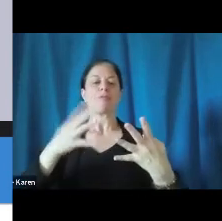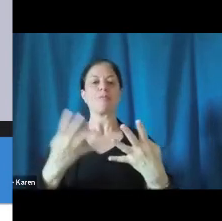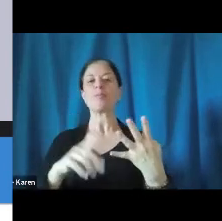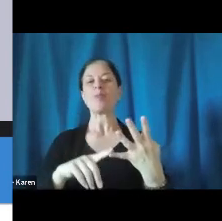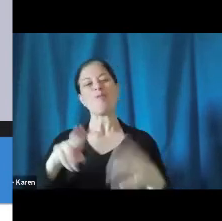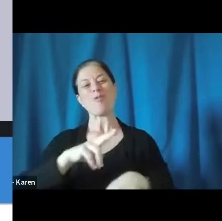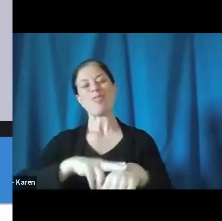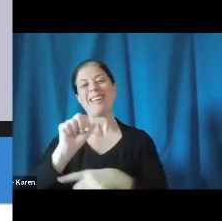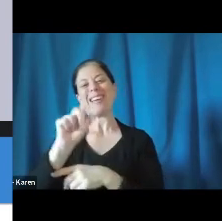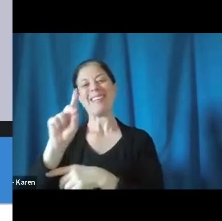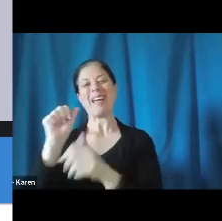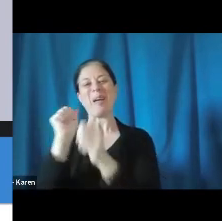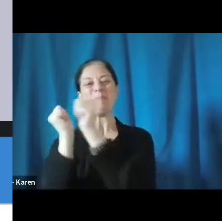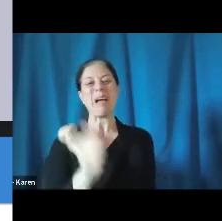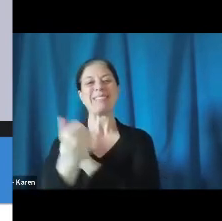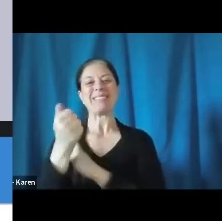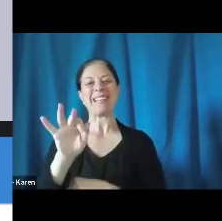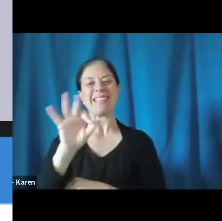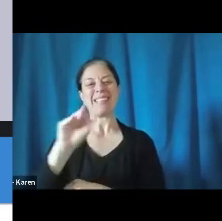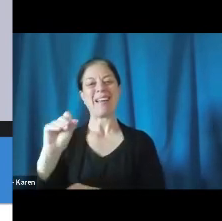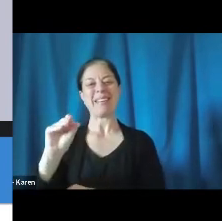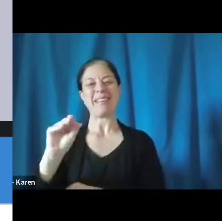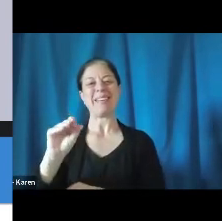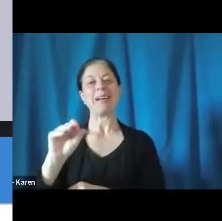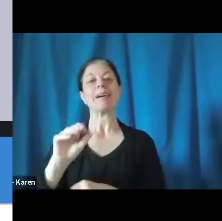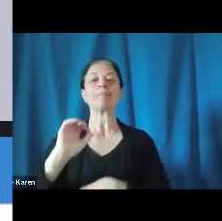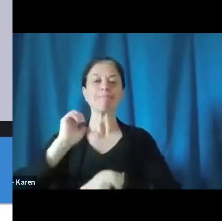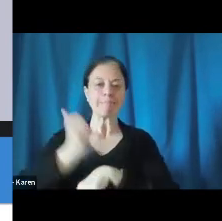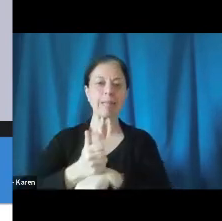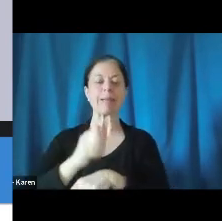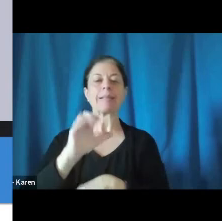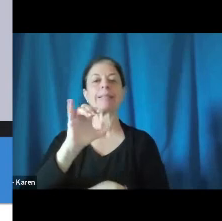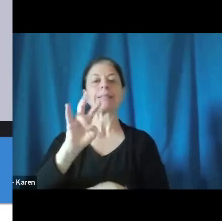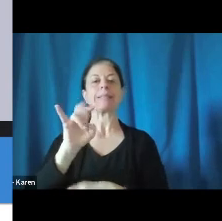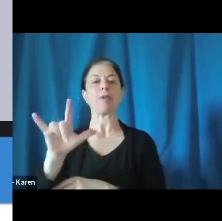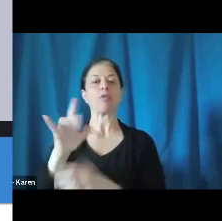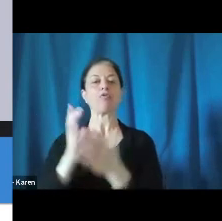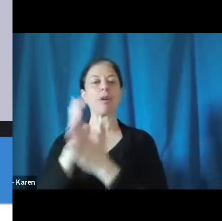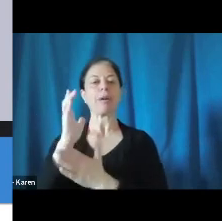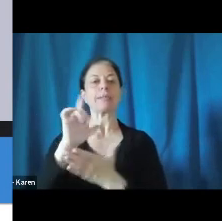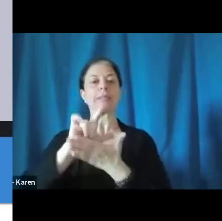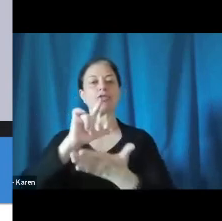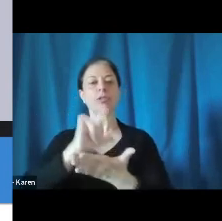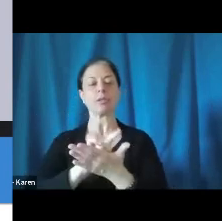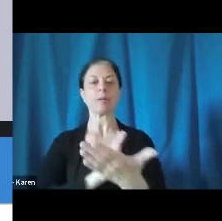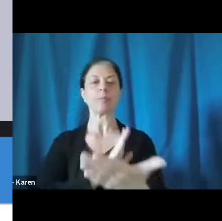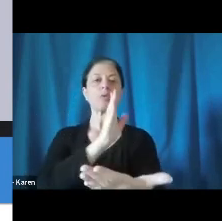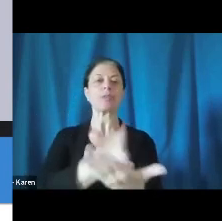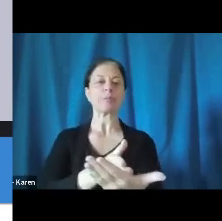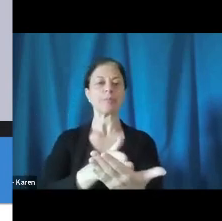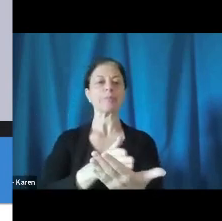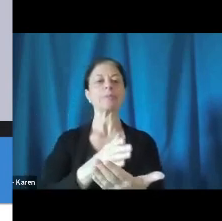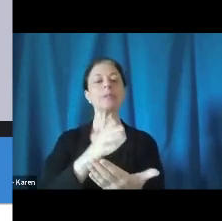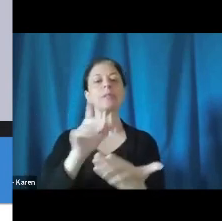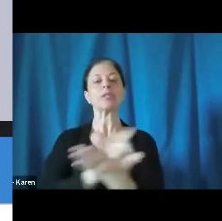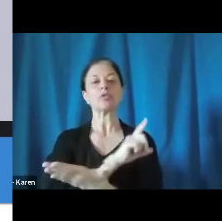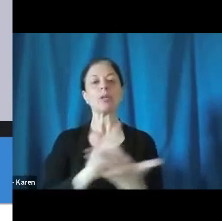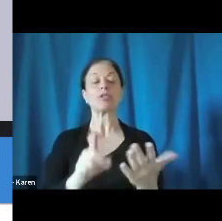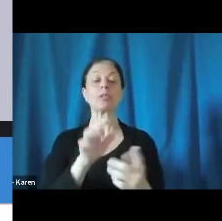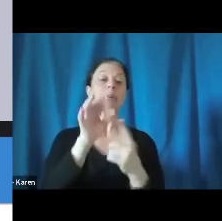which advocated for the right of all children with disabilities. And the Americans with Disabilities Act or the ADA was passed in 1990 which is